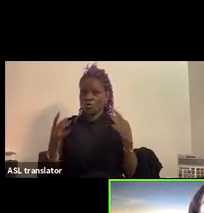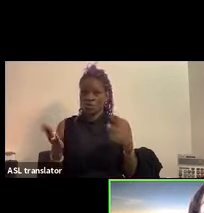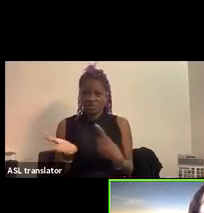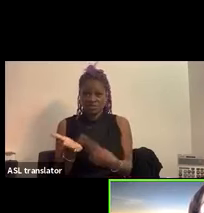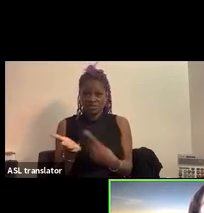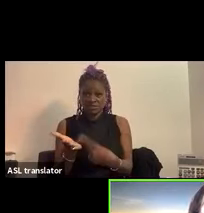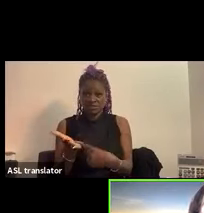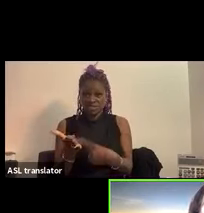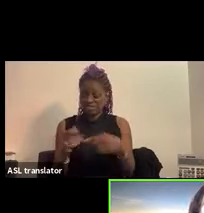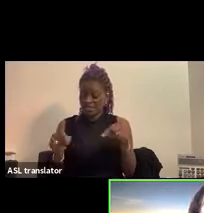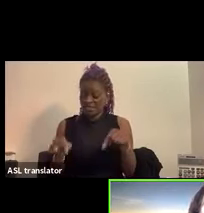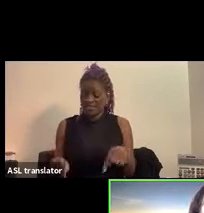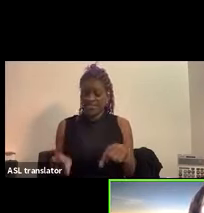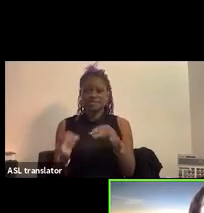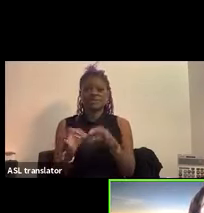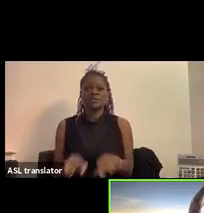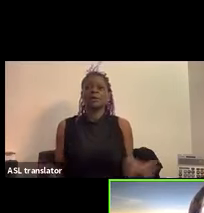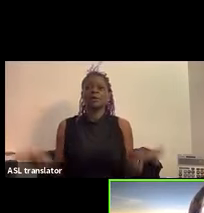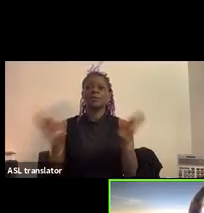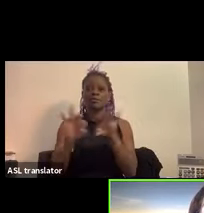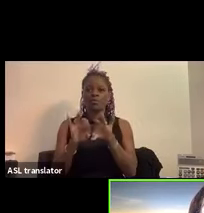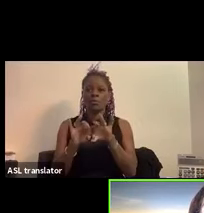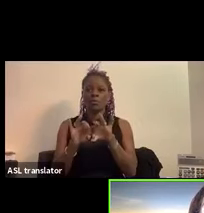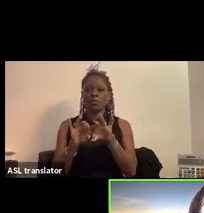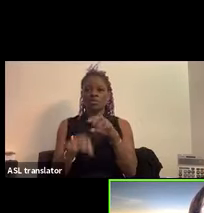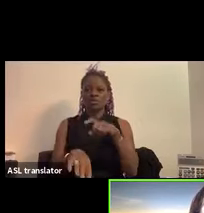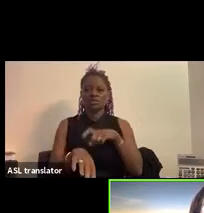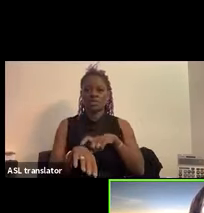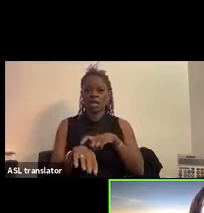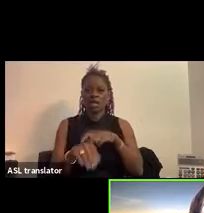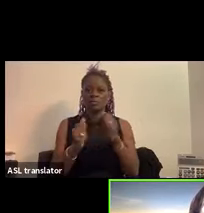at a pivotal point in this pandemic, even as we approach 80 percent of our